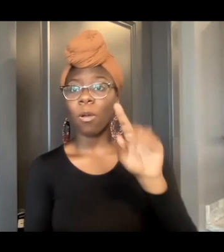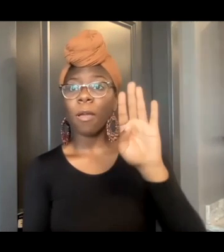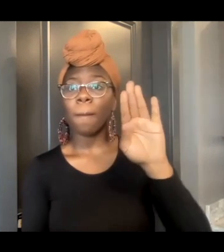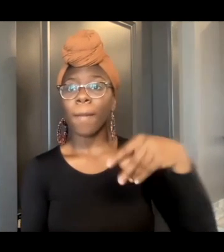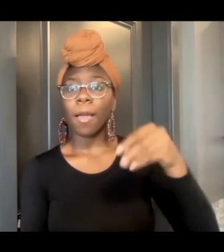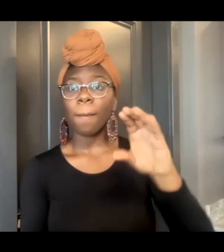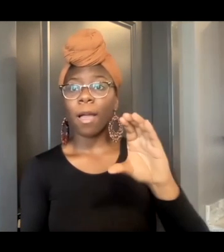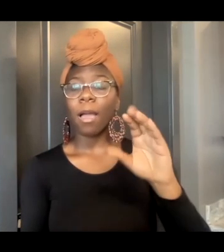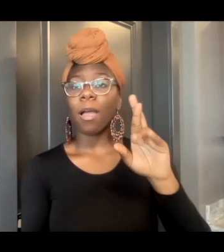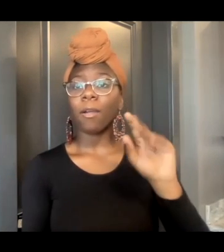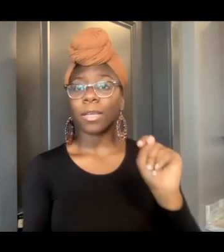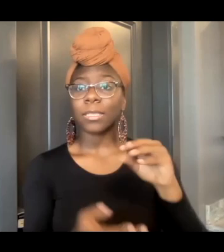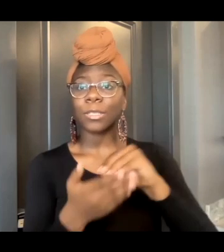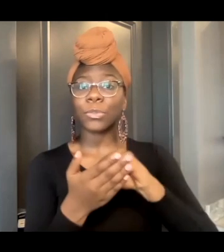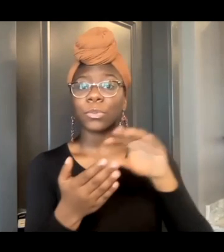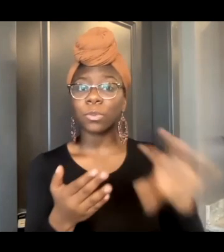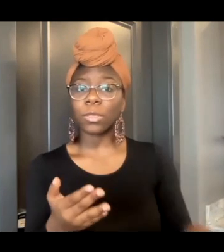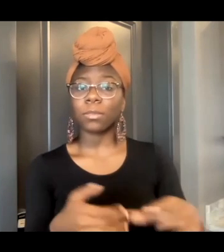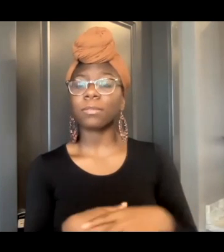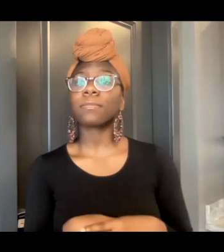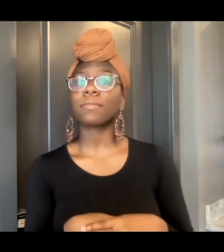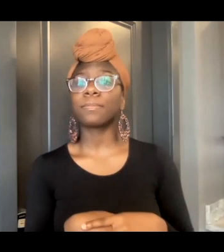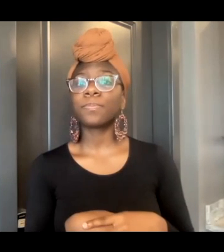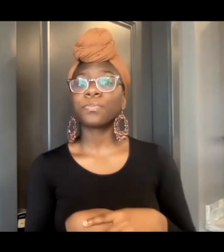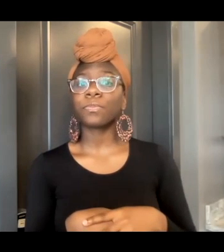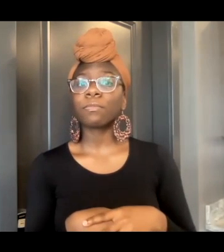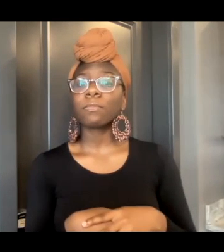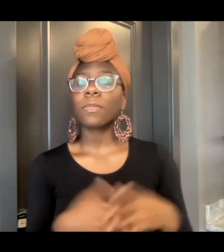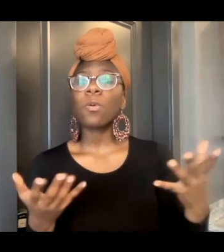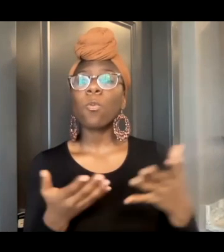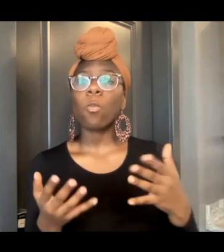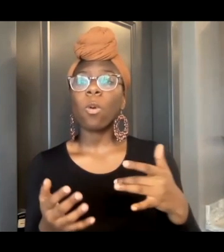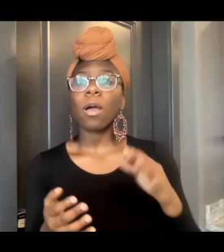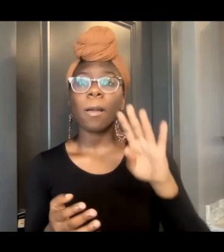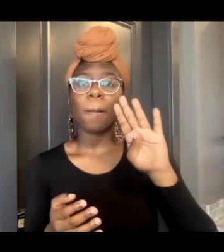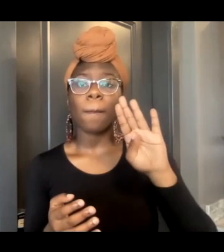rate of BIPOC RIT students?